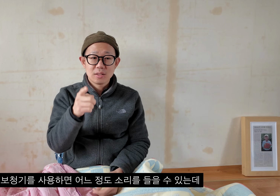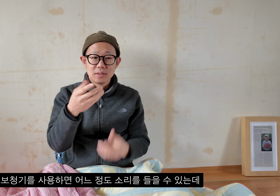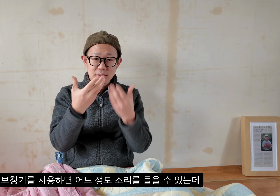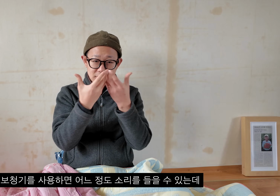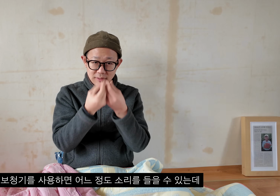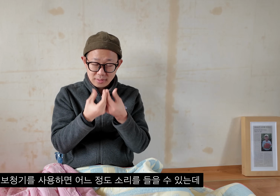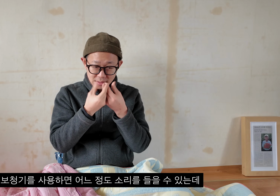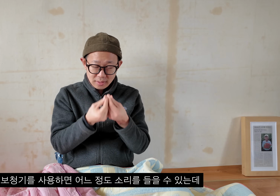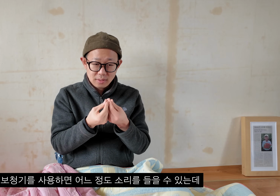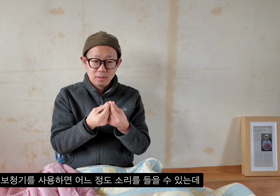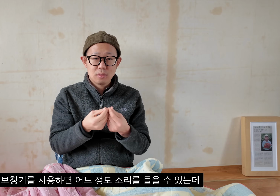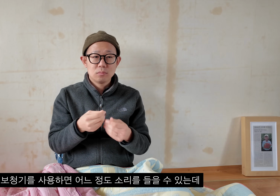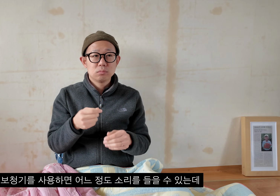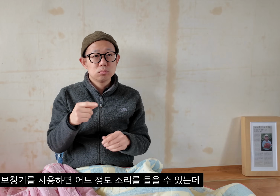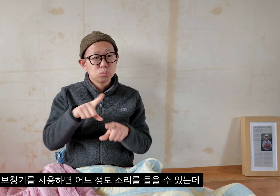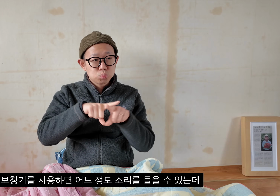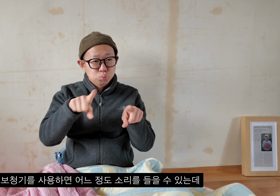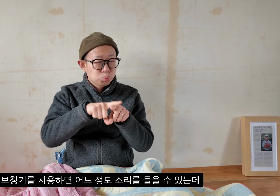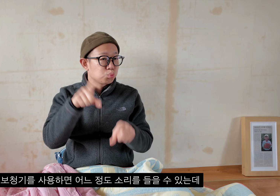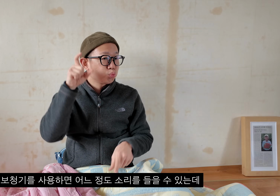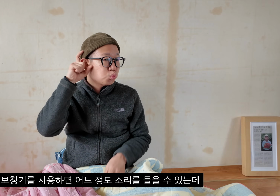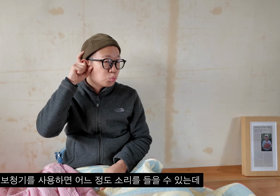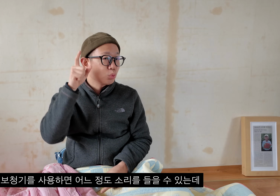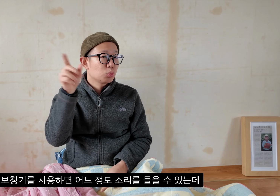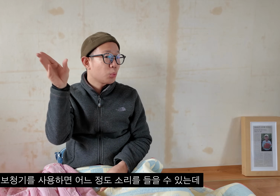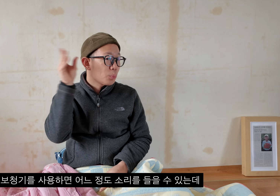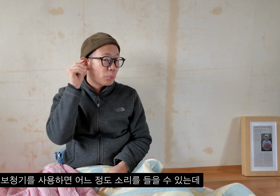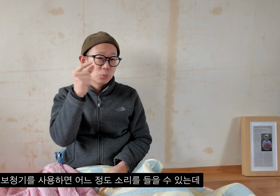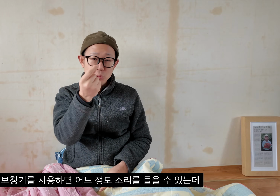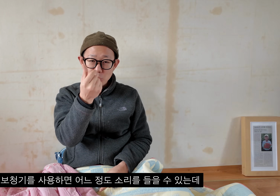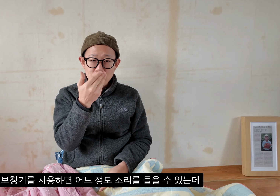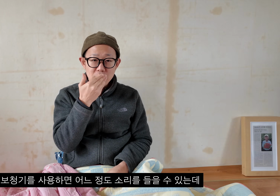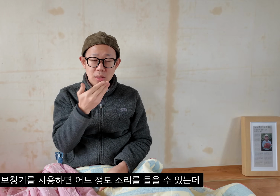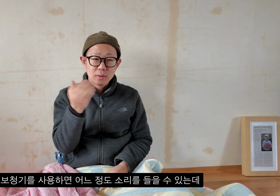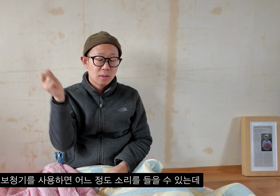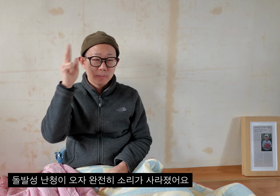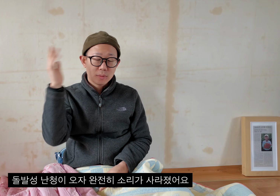With hearing aids, i could hear some sounds.